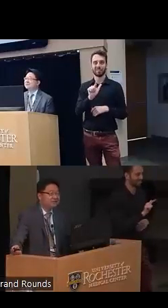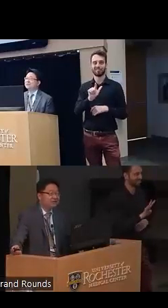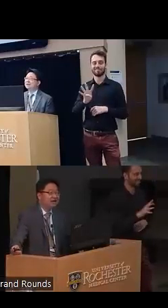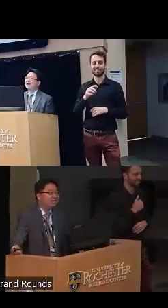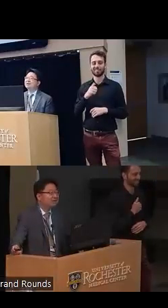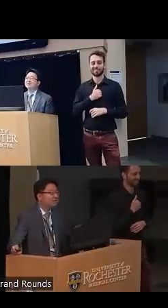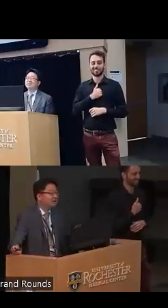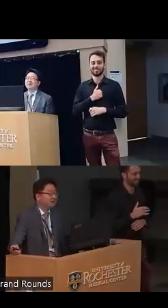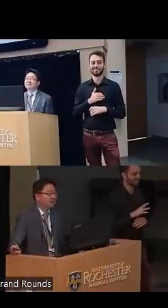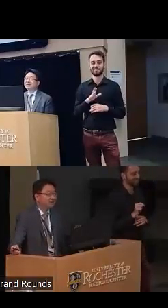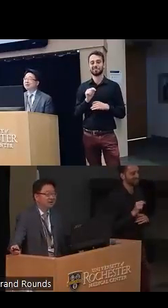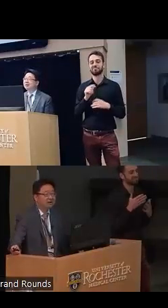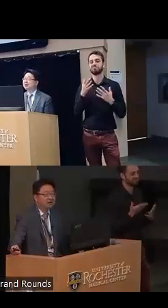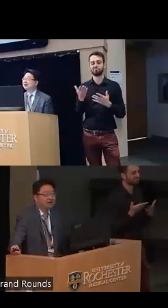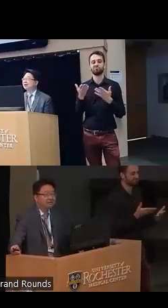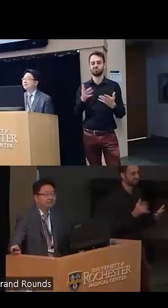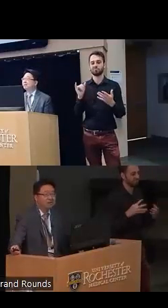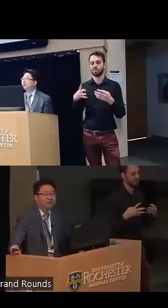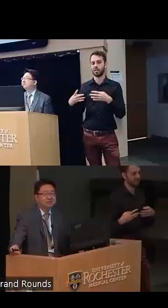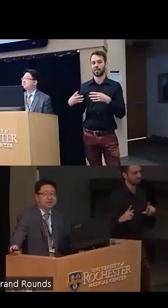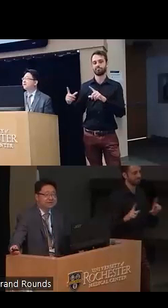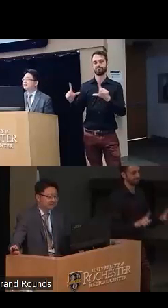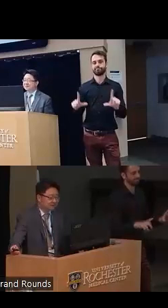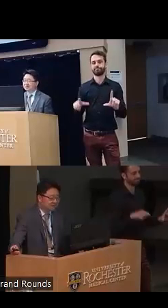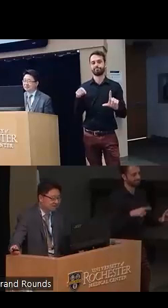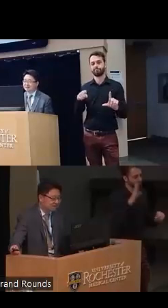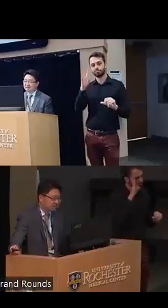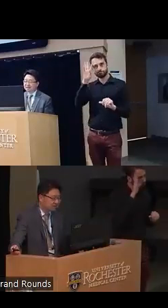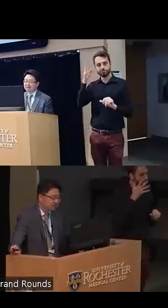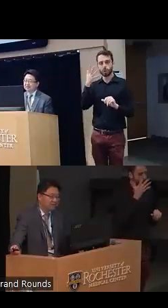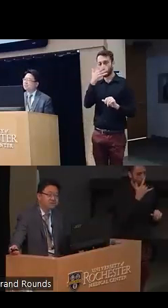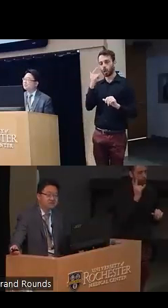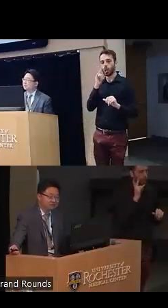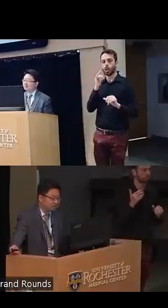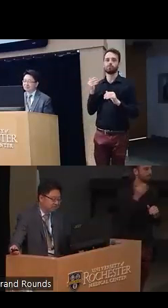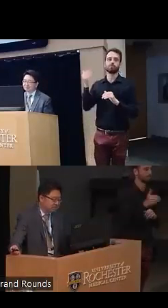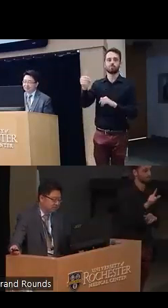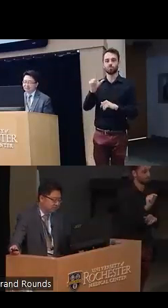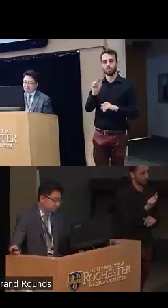also allow us to have a a more space for the adults and also reduce burden